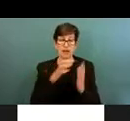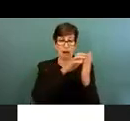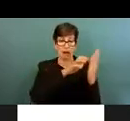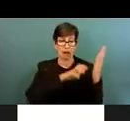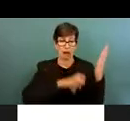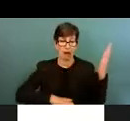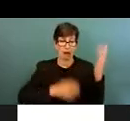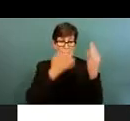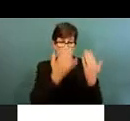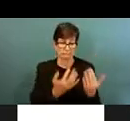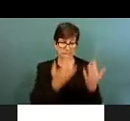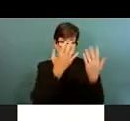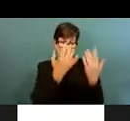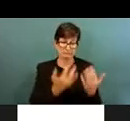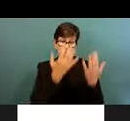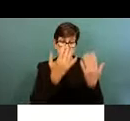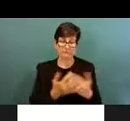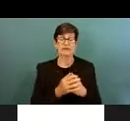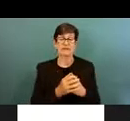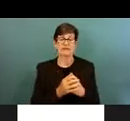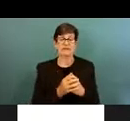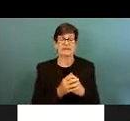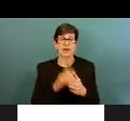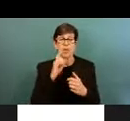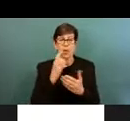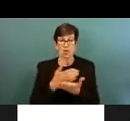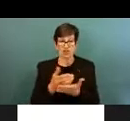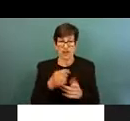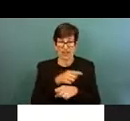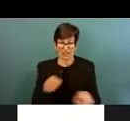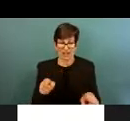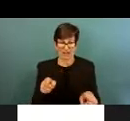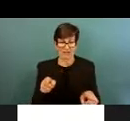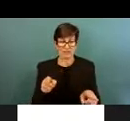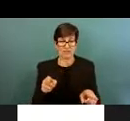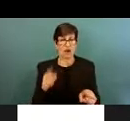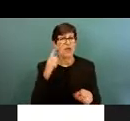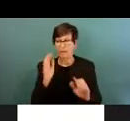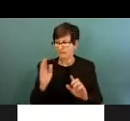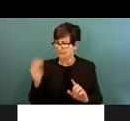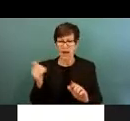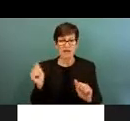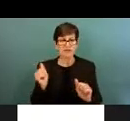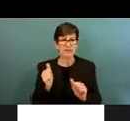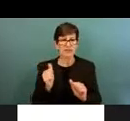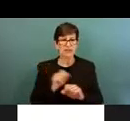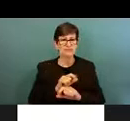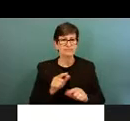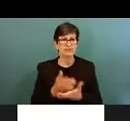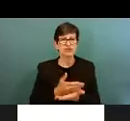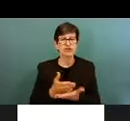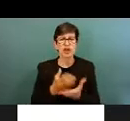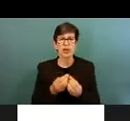on them. We will be sharing that. And I think we've already shared the details on the